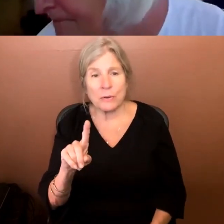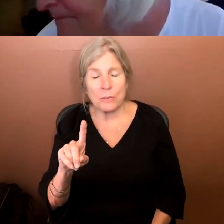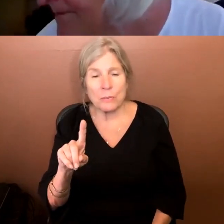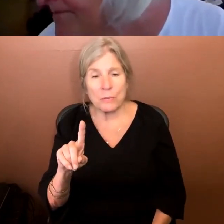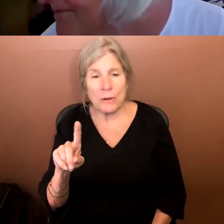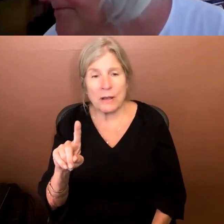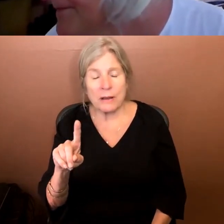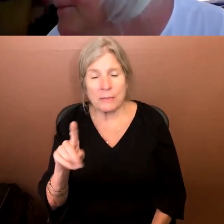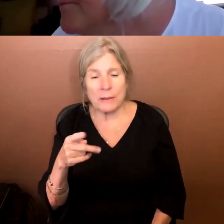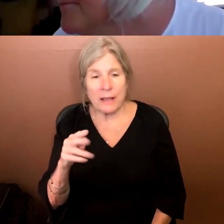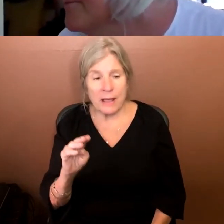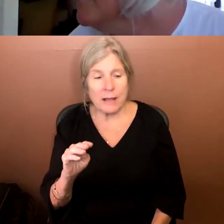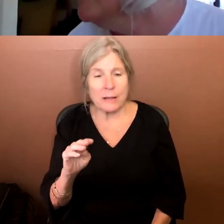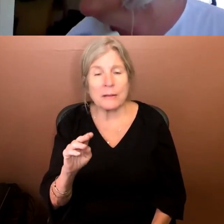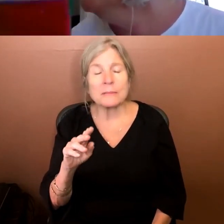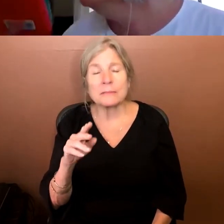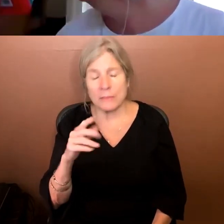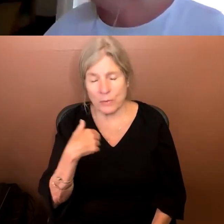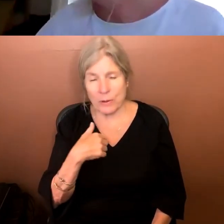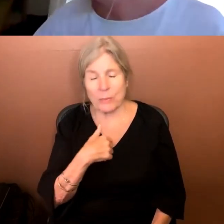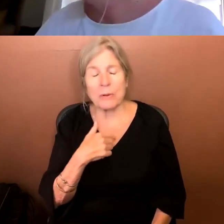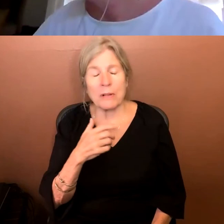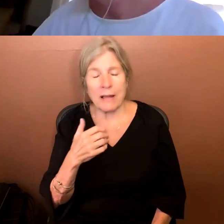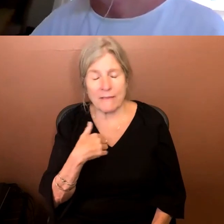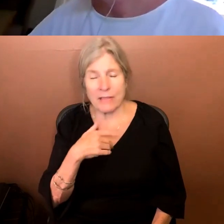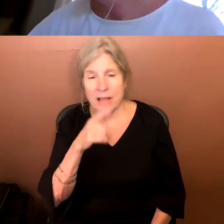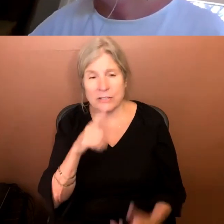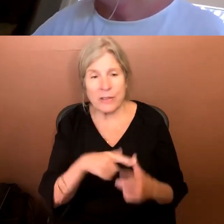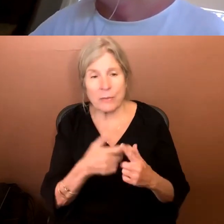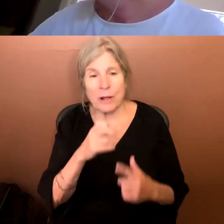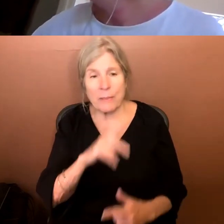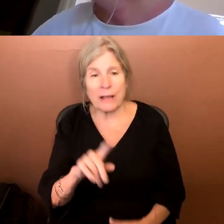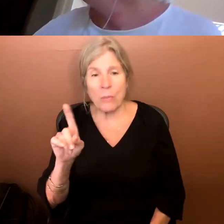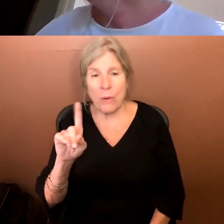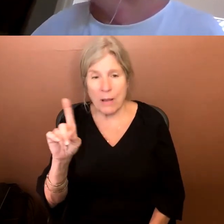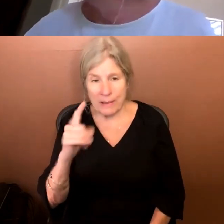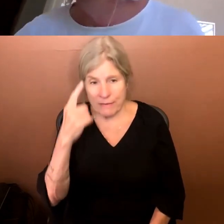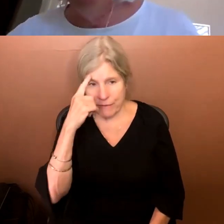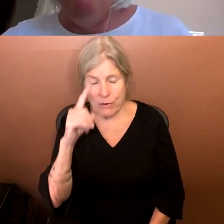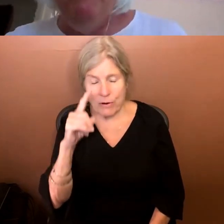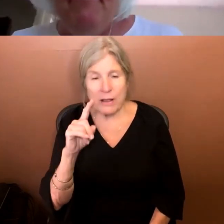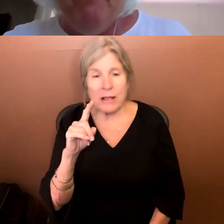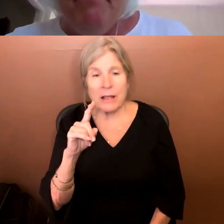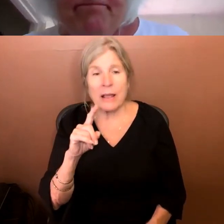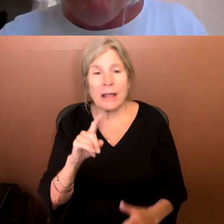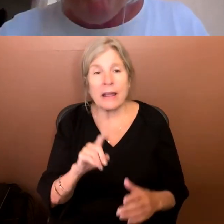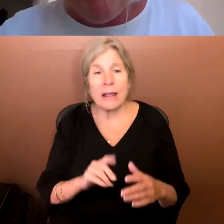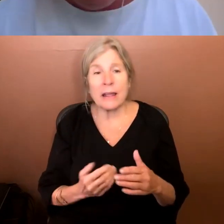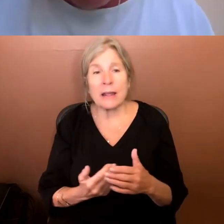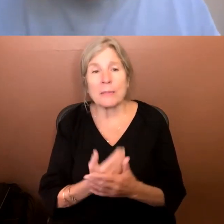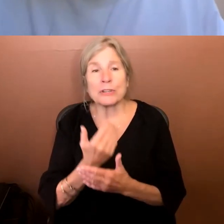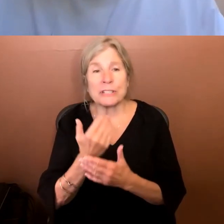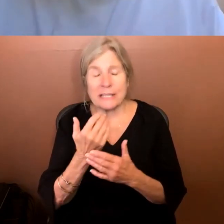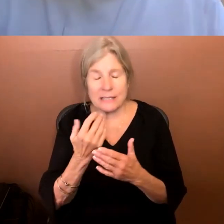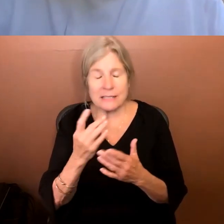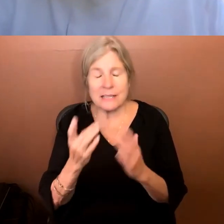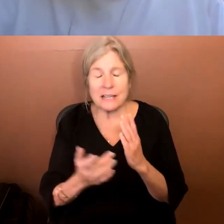1:00 p.m. Pacific time. We'll come back at 1:00 p.m. for the emerging technologies panel. Thanks to